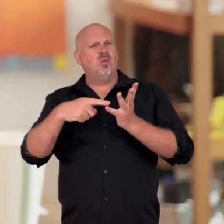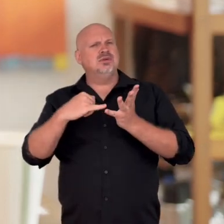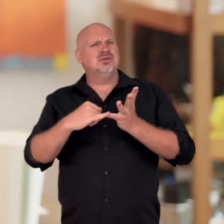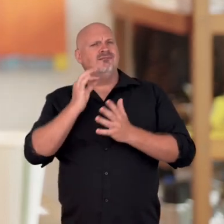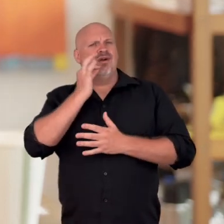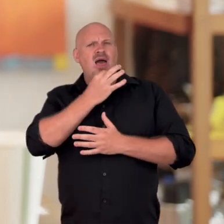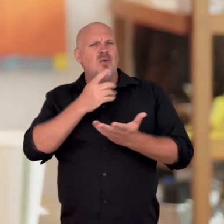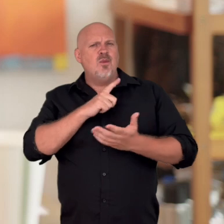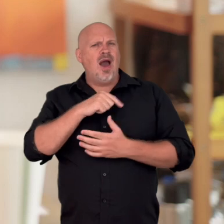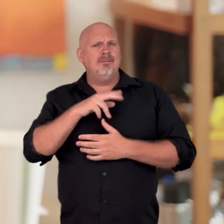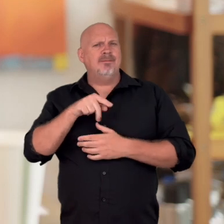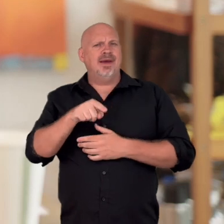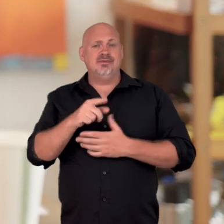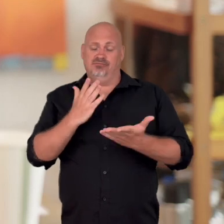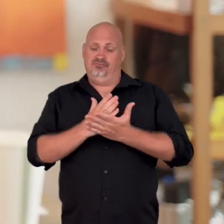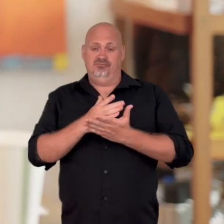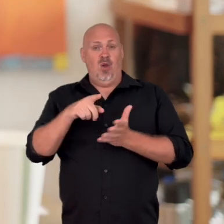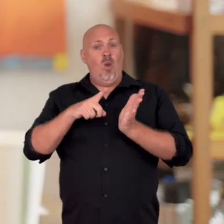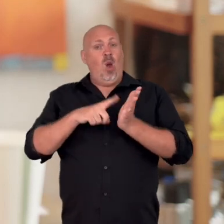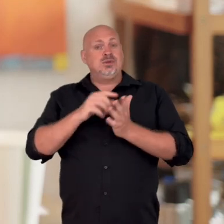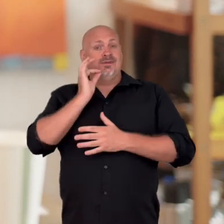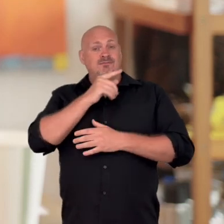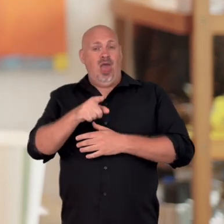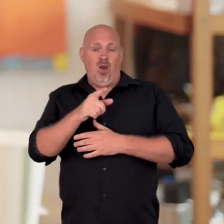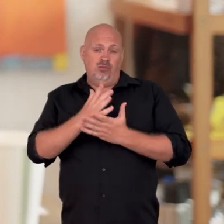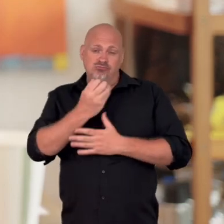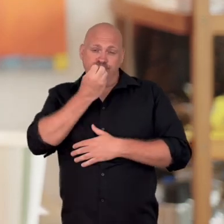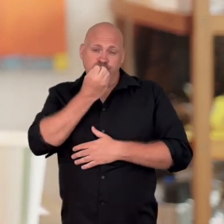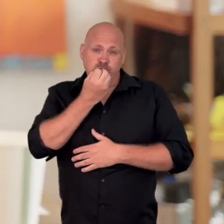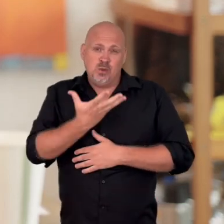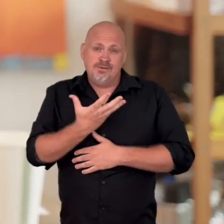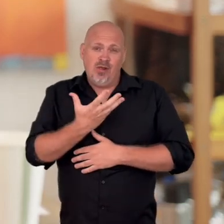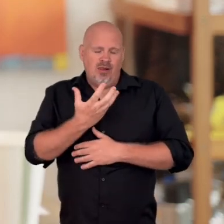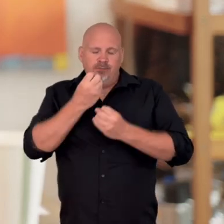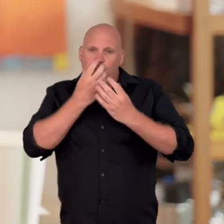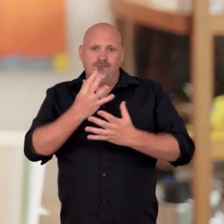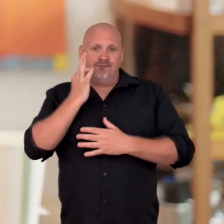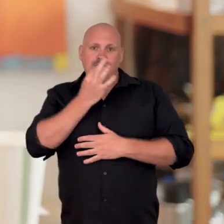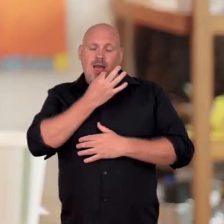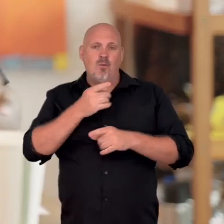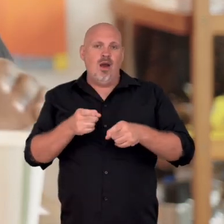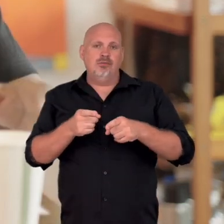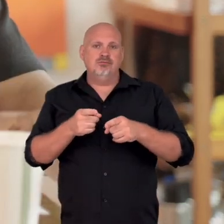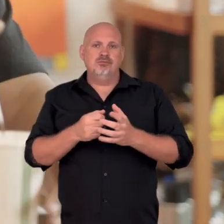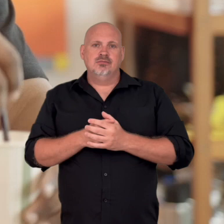so beautiful flower it has a property that is really incredible in the daytime it blooms